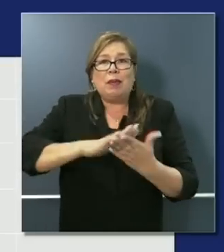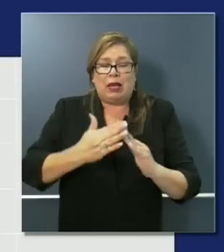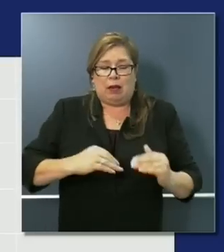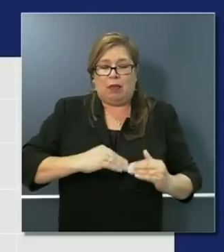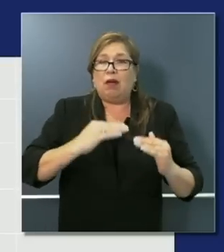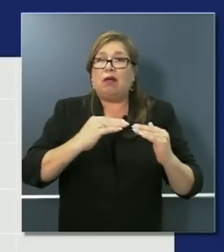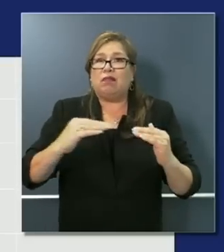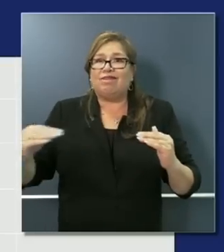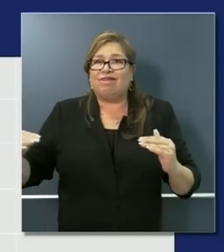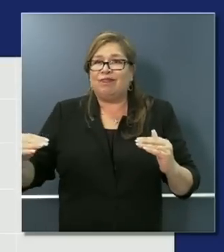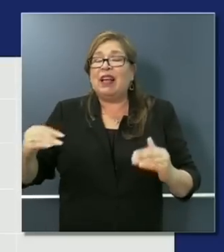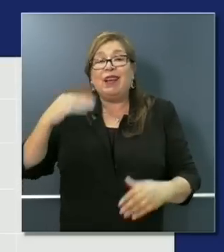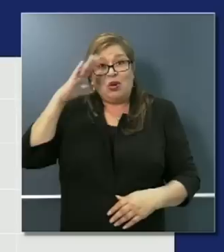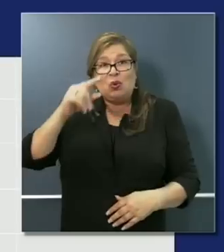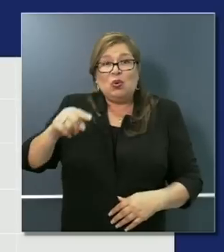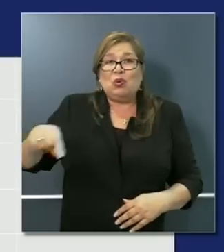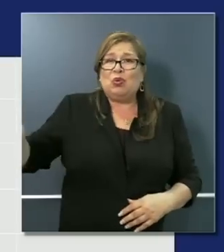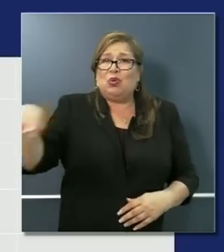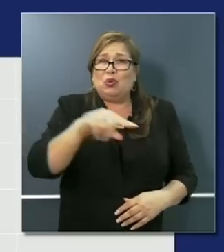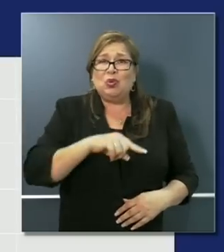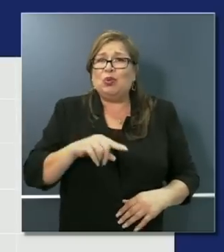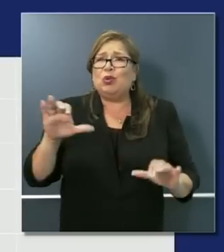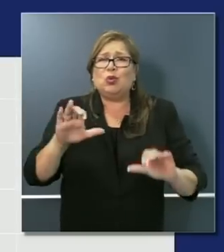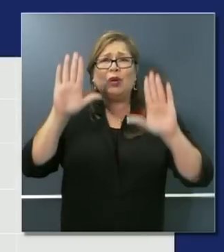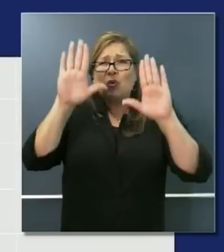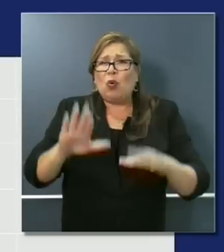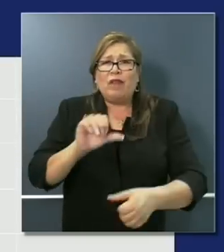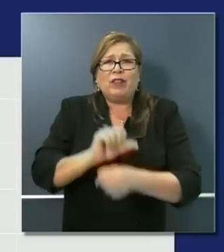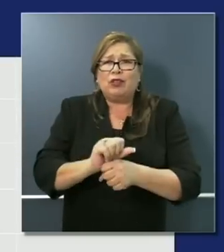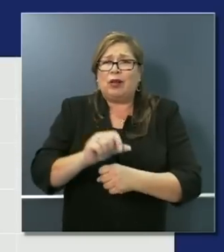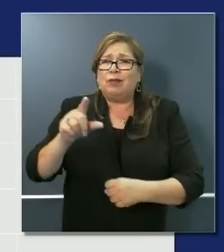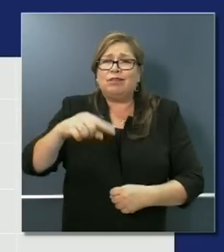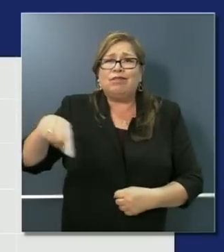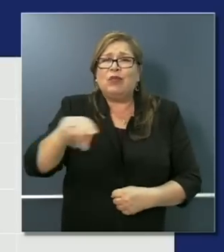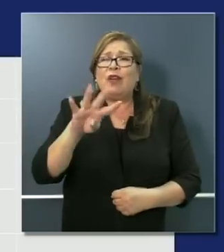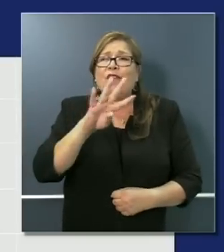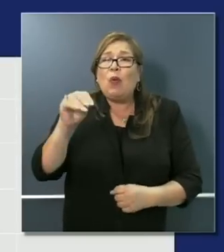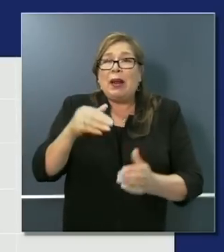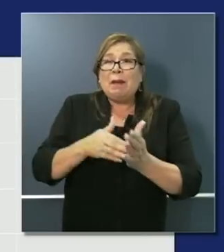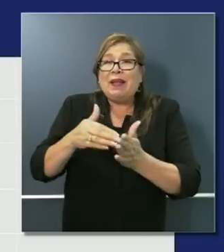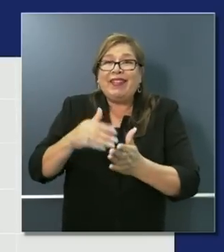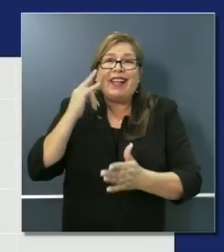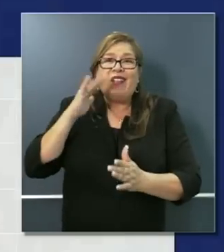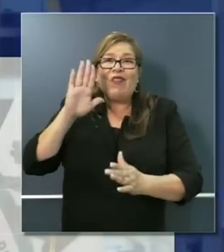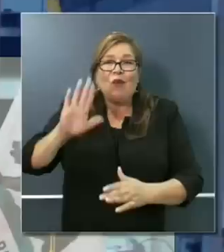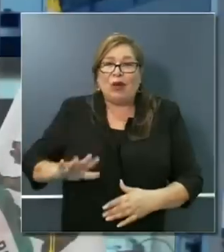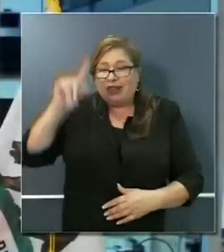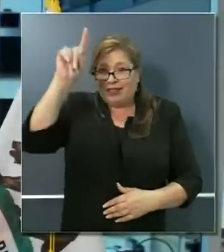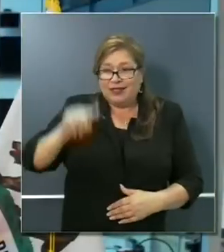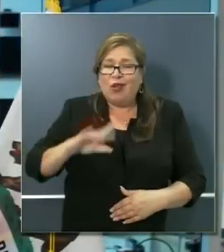AND IMPLEMENT WELL THIS STAY-AT- HOME EFFORT. WE KNOW THAT THROUGHOUT CALIFORNIA, COUNTIES ARE DOING AN AMAZING JOB AND PEOPLE AND